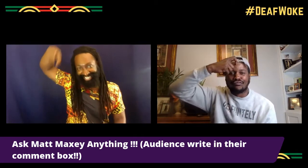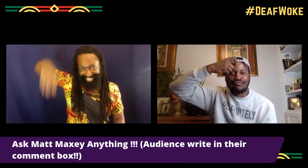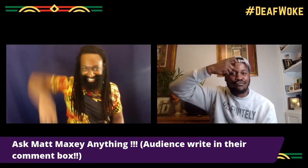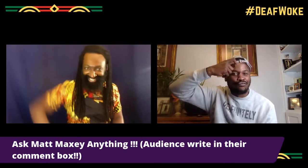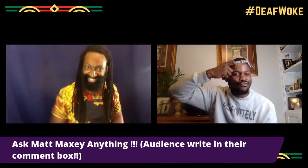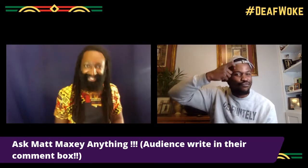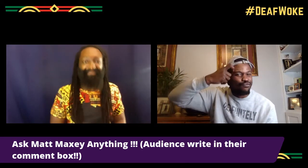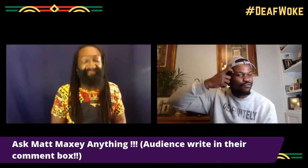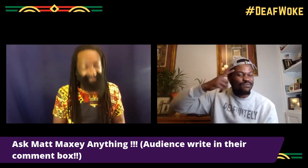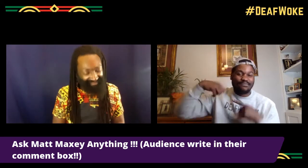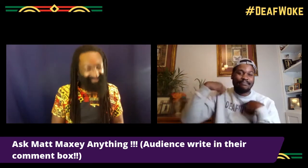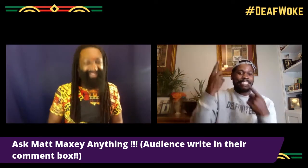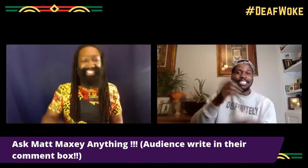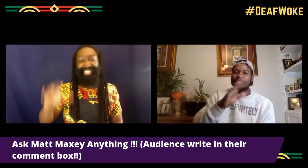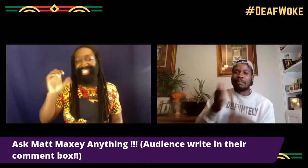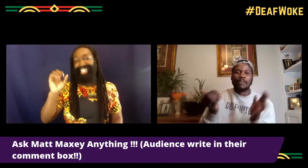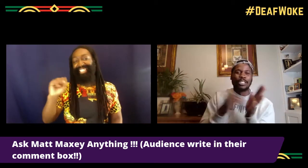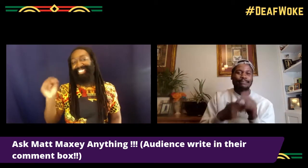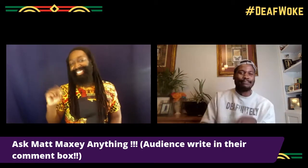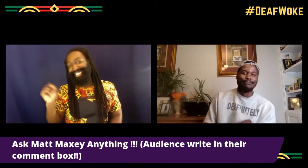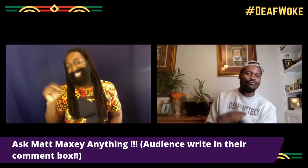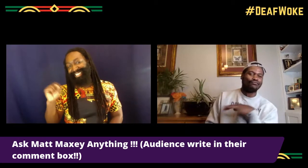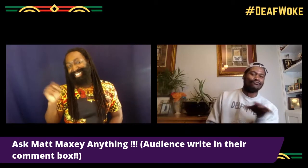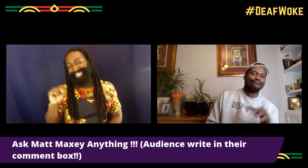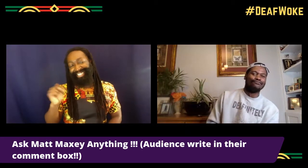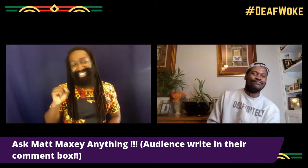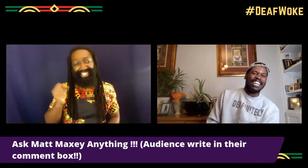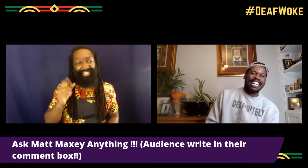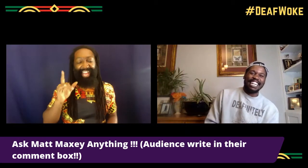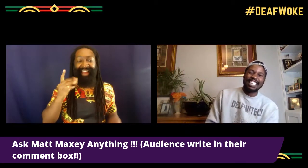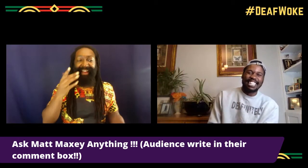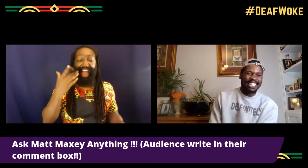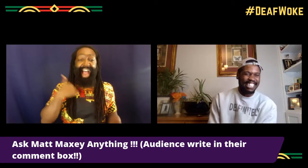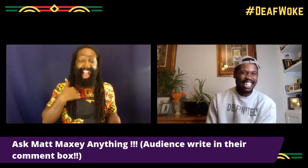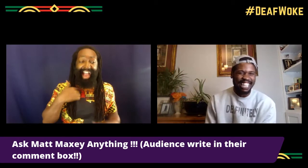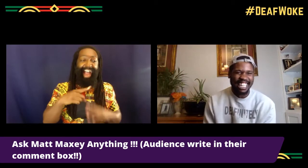Giant hand comes to pull you out of the water. I'll never forget.